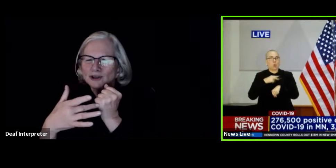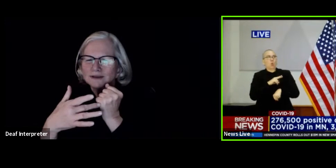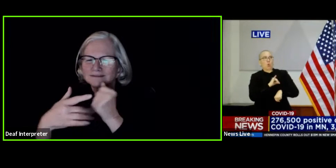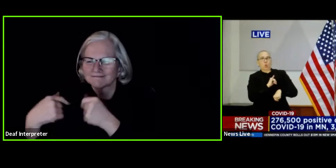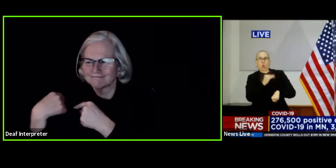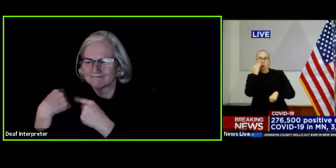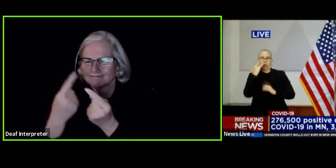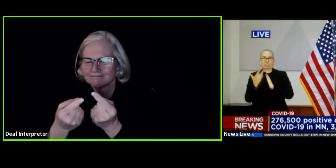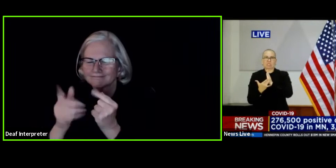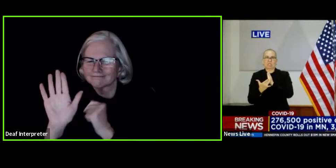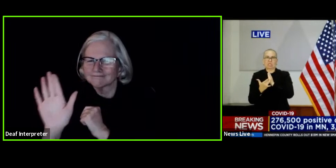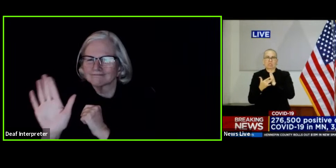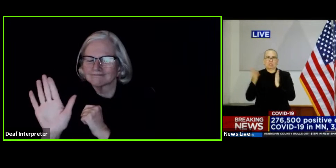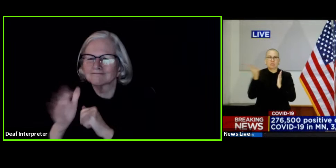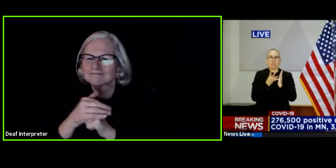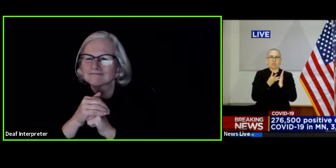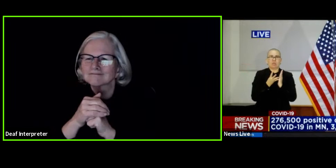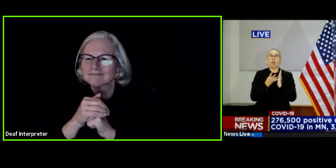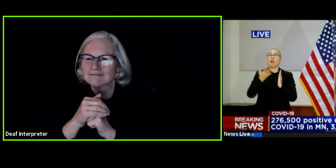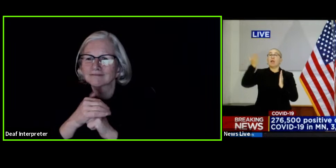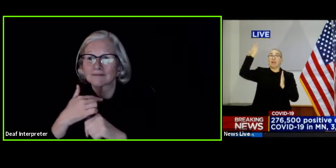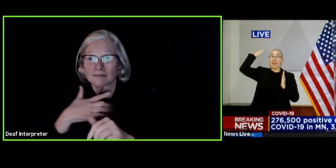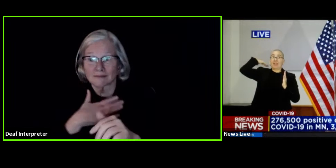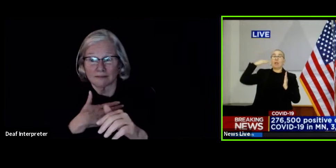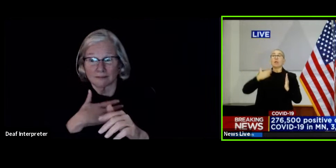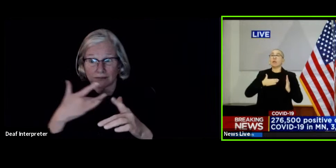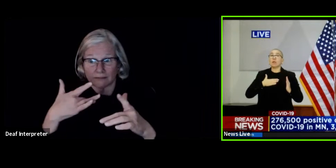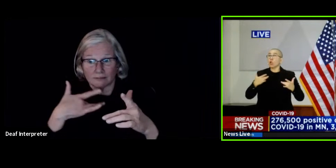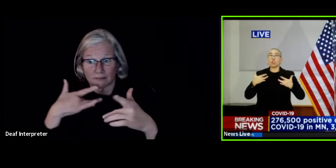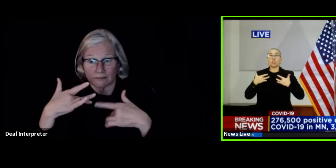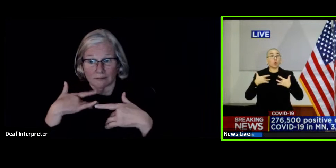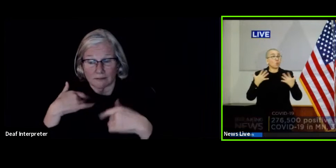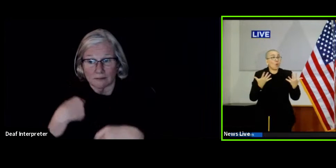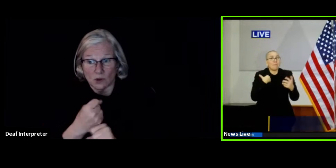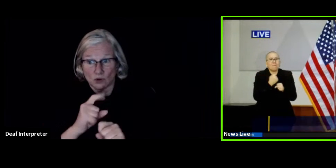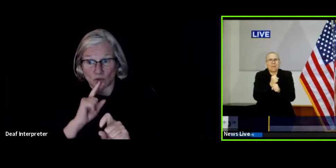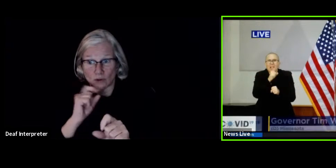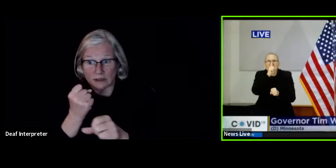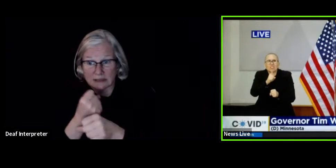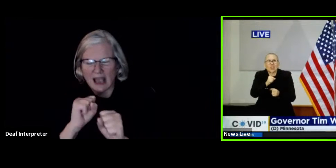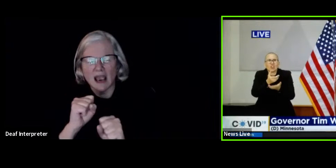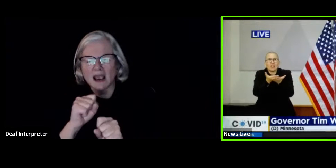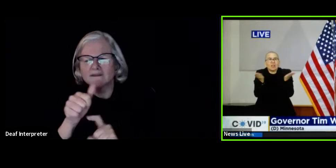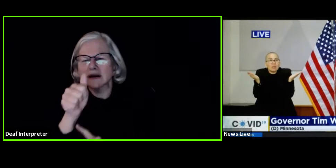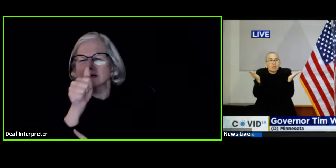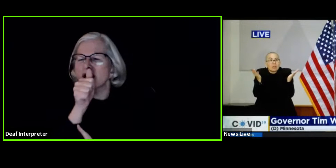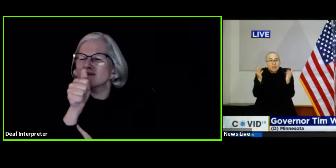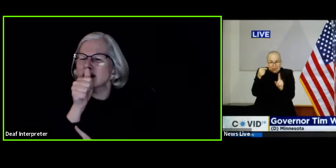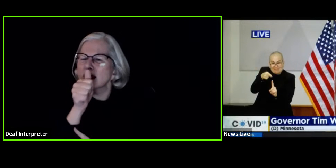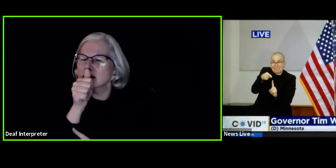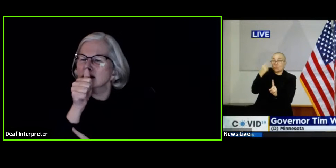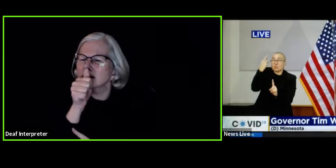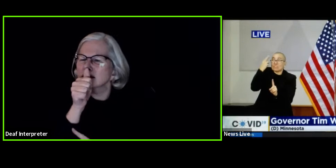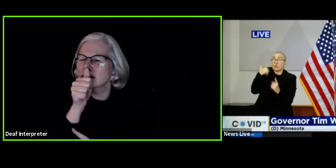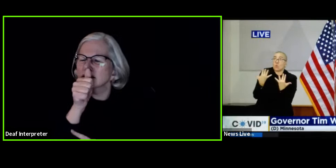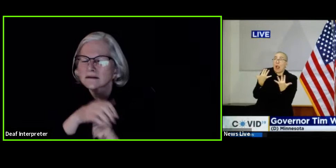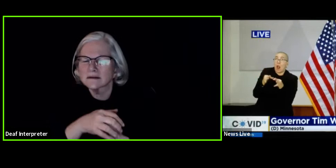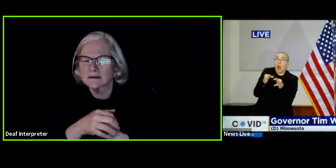ON. I THINK ONE OF MY CONCERNS WAS MAKING SURE THAT WE HAD RUN THE TRAPS ON THE SECURITY. AND THE PRIVACY PIECE